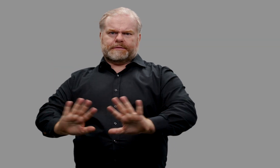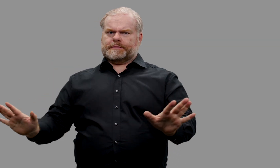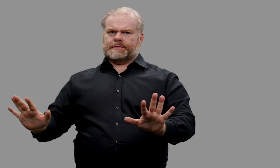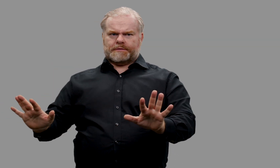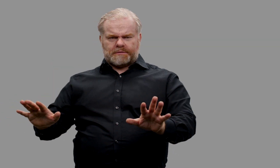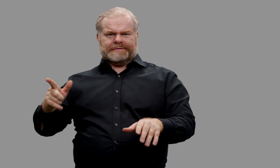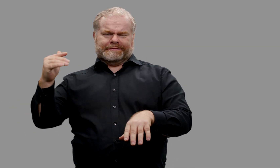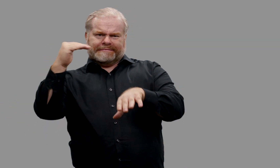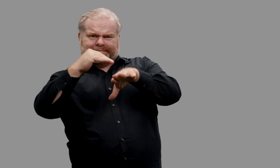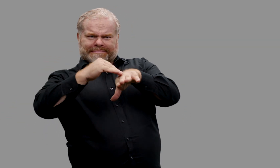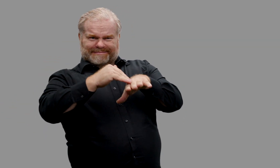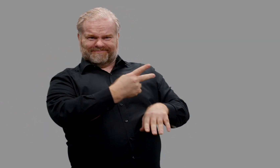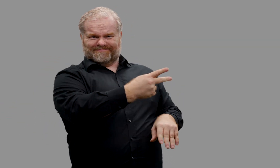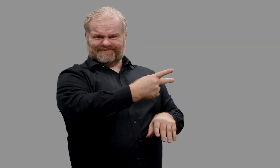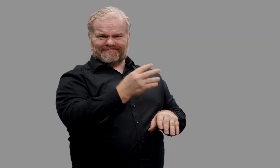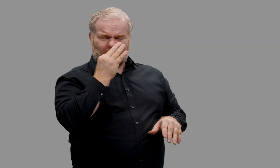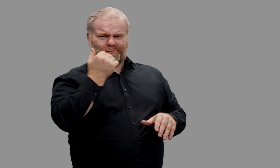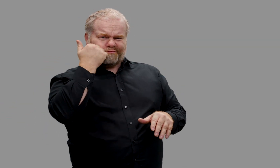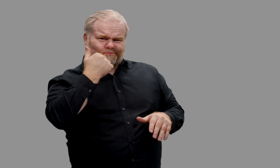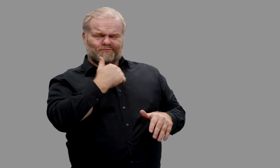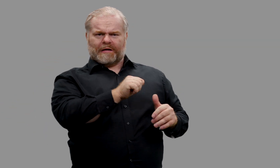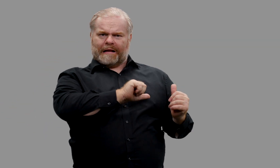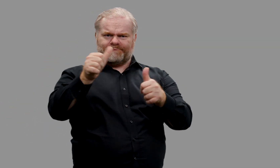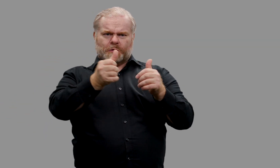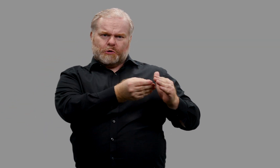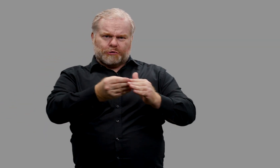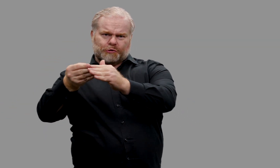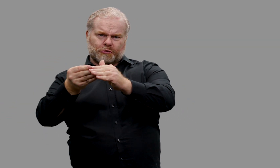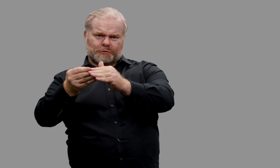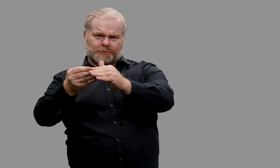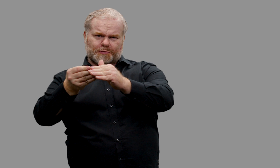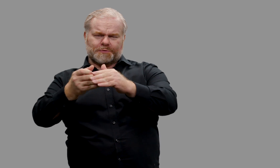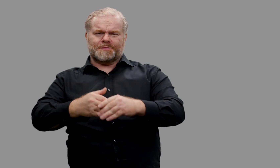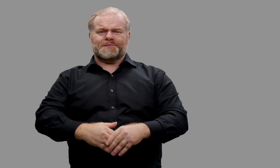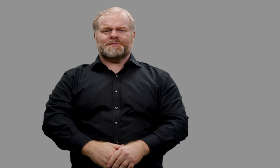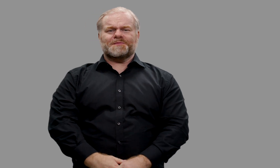and asked the women for help.